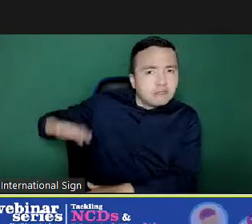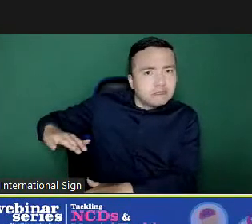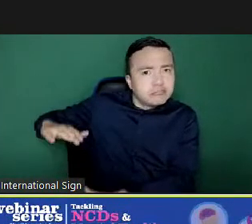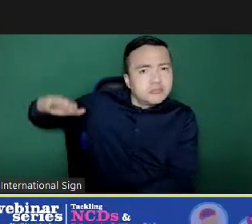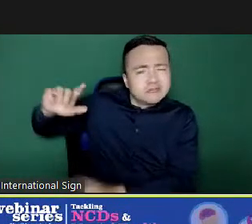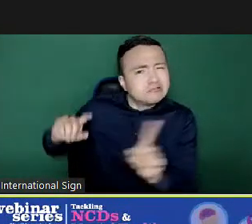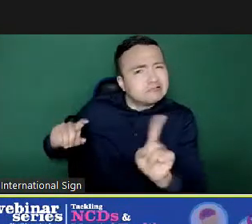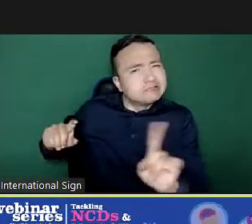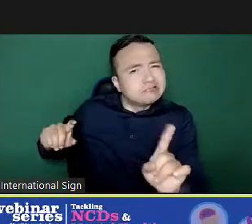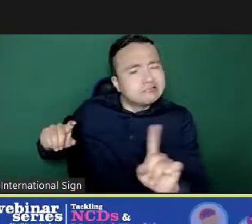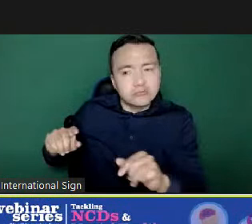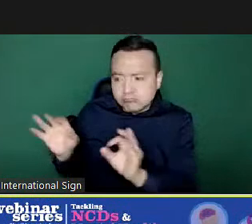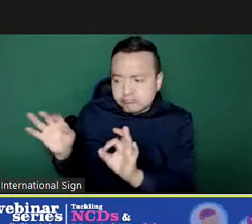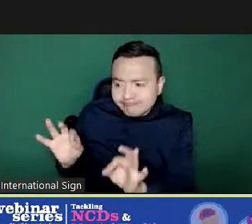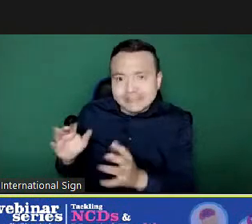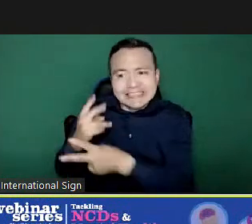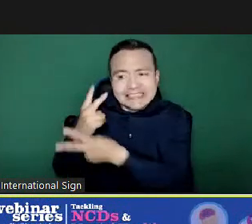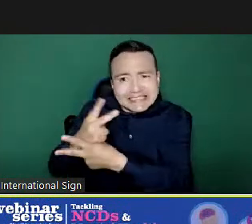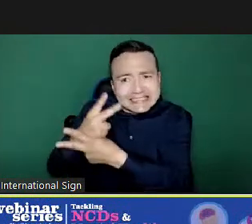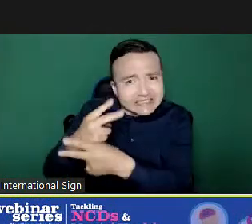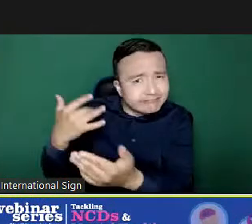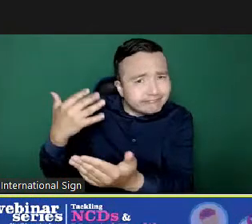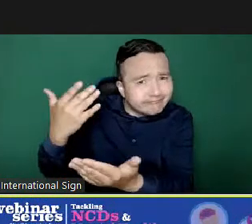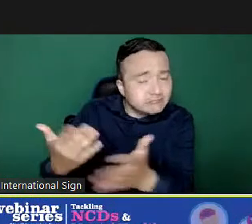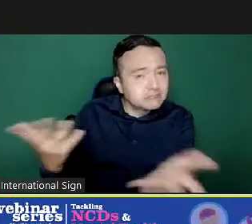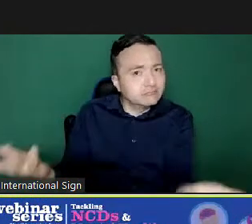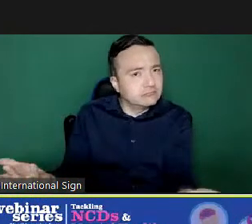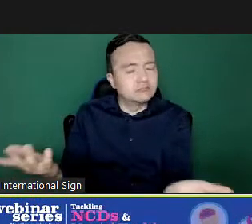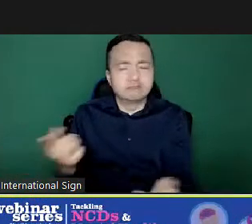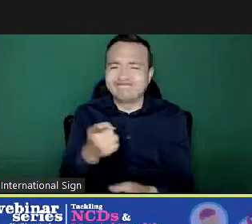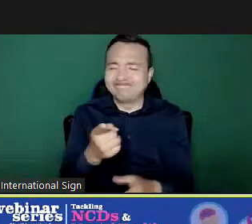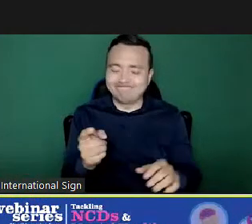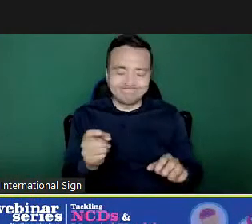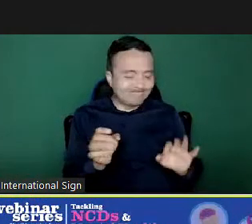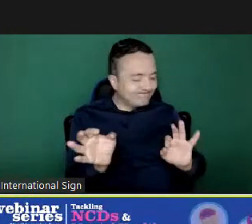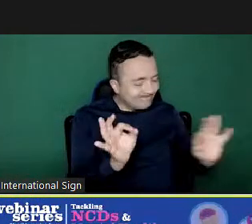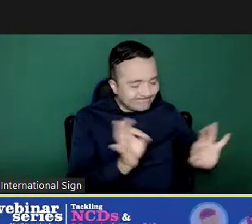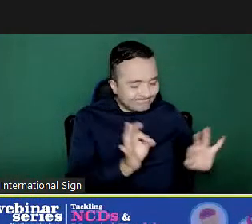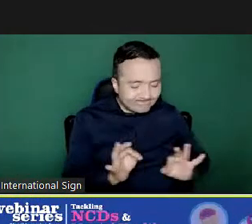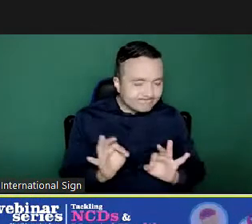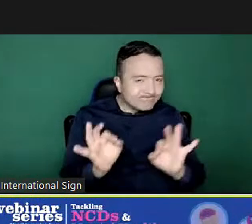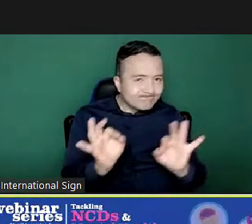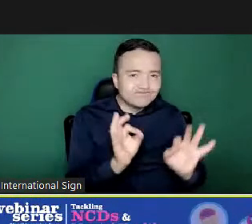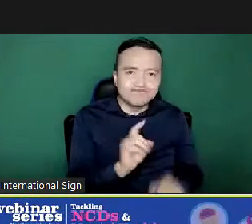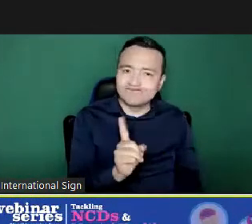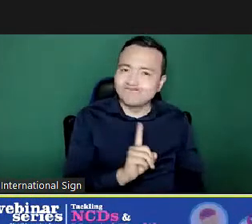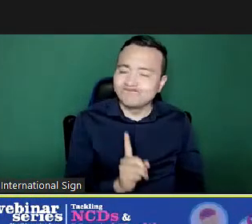Now, we know that COVID-19 presents greater challenges for persons living with NCDs.